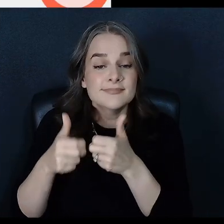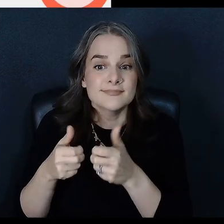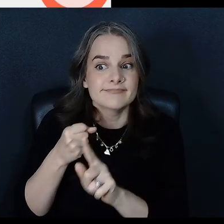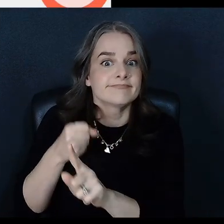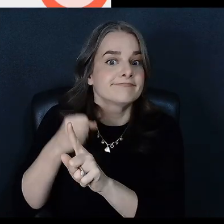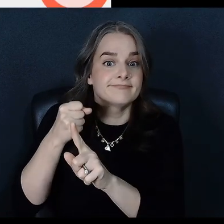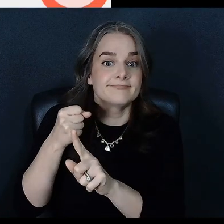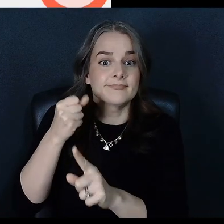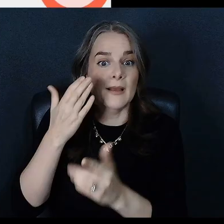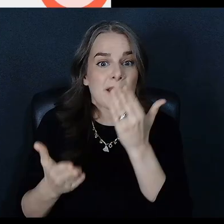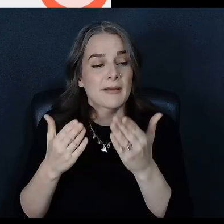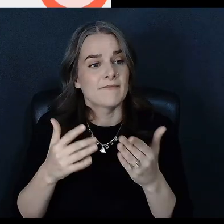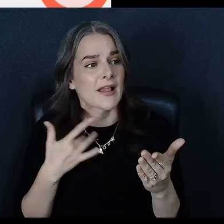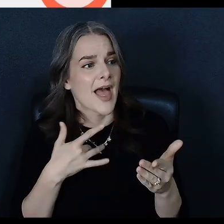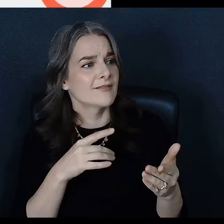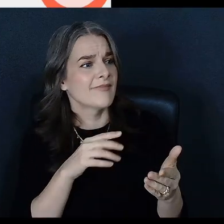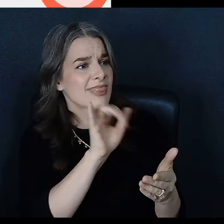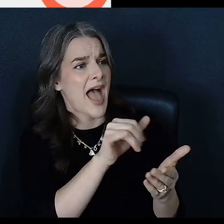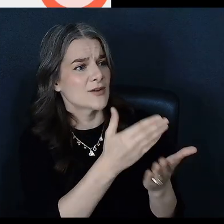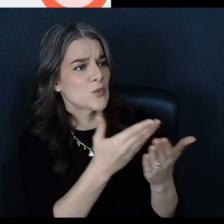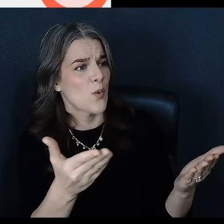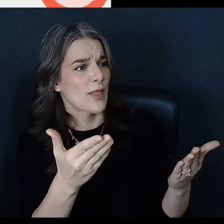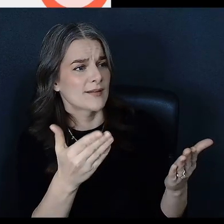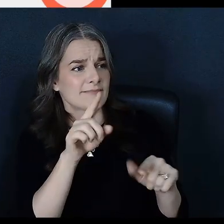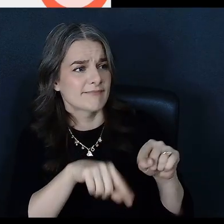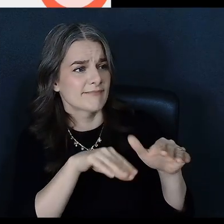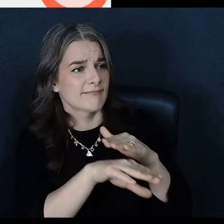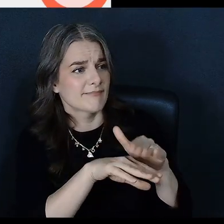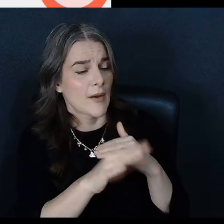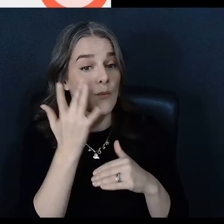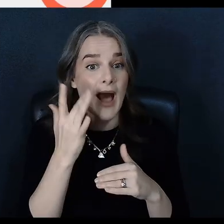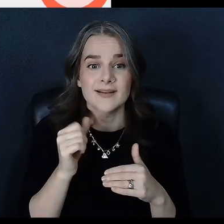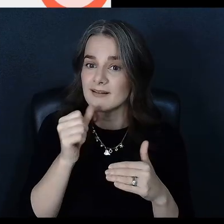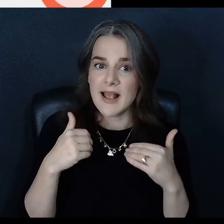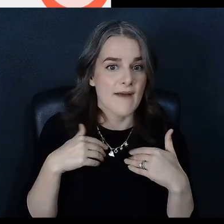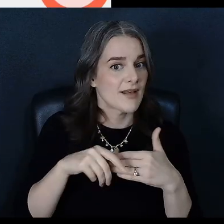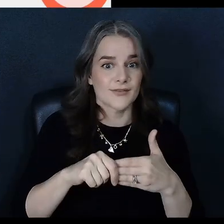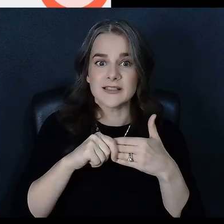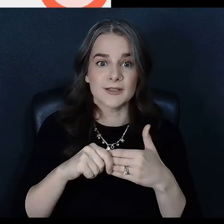for tools like this because it doesn't give us enough flexibility to recognize some voices.